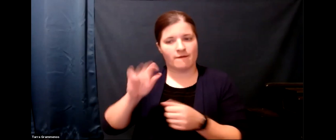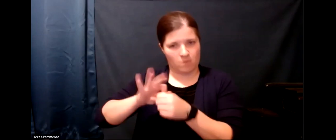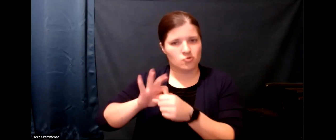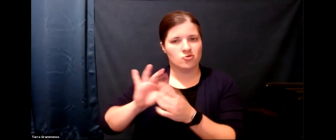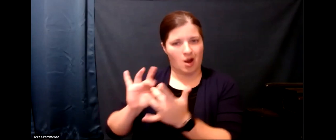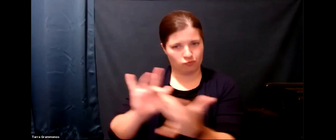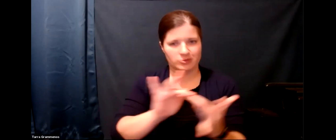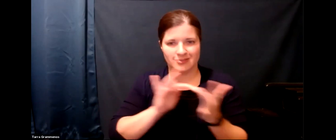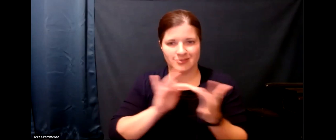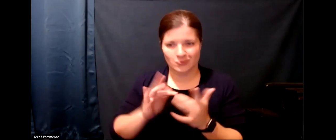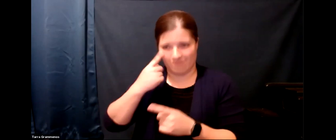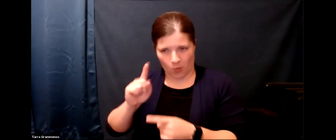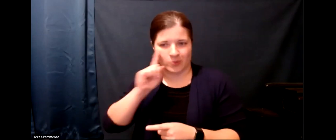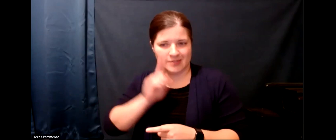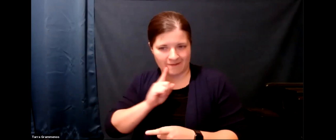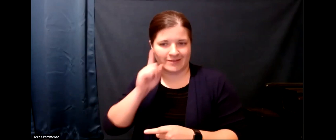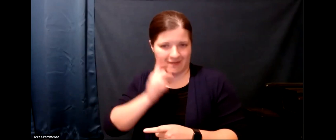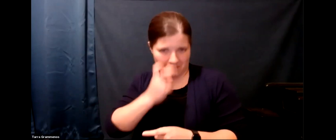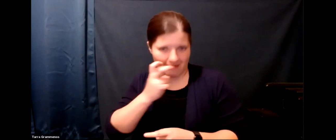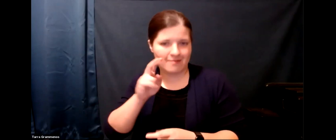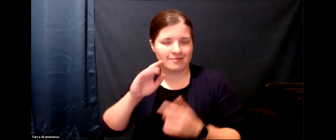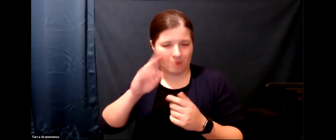For the deaf, deafblind, and hard of hearing community.